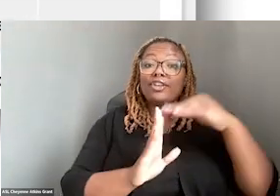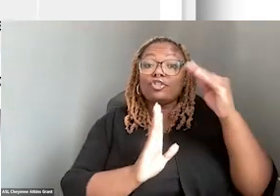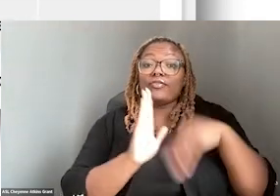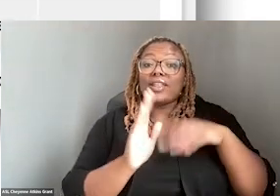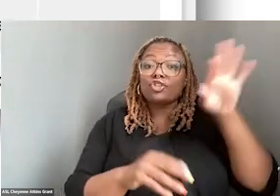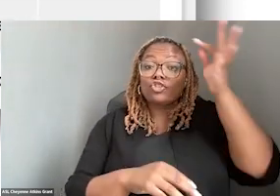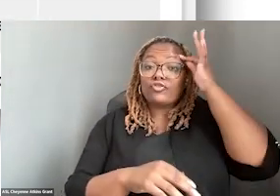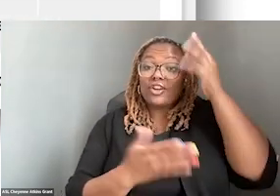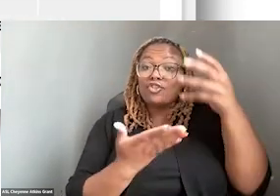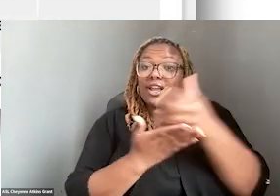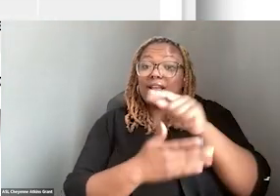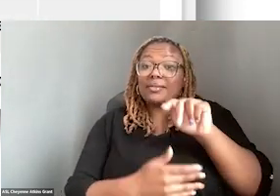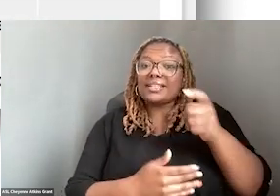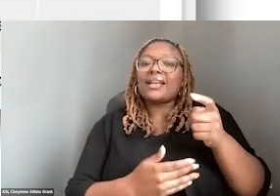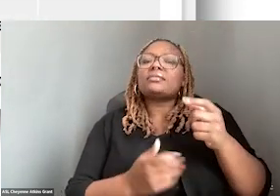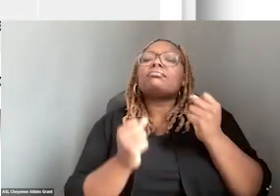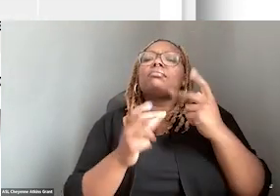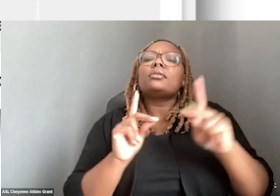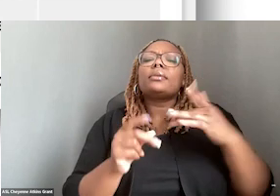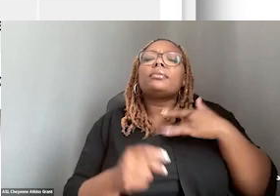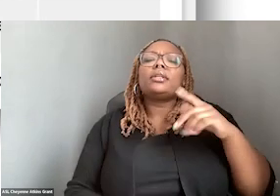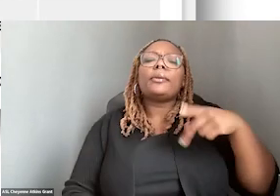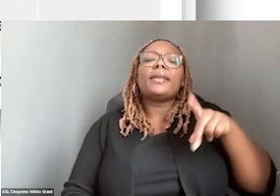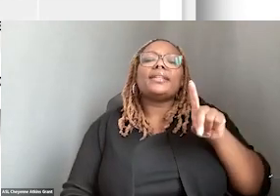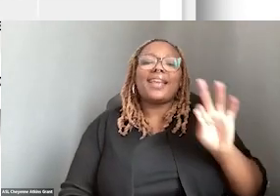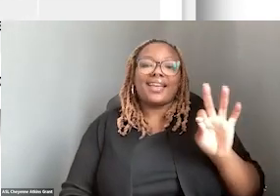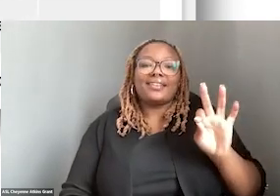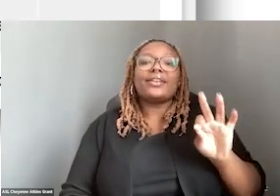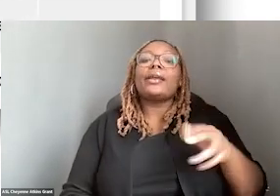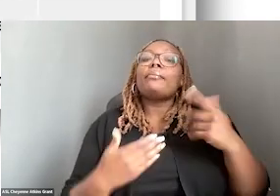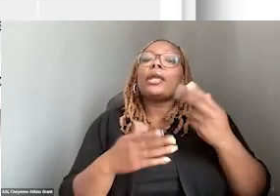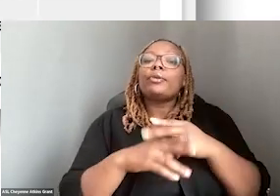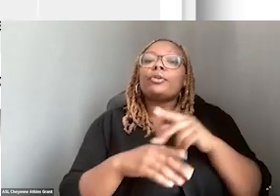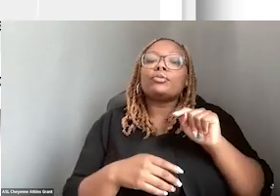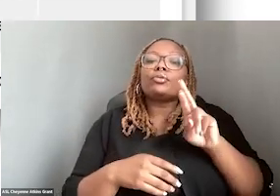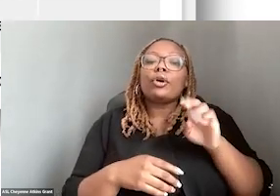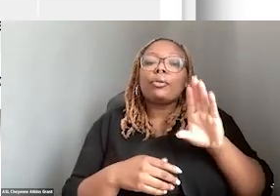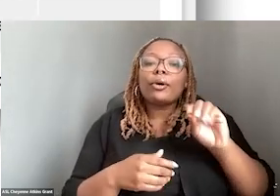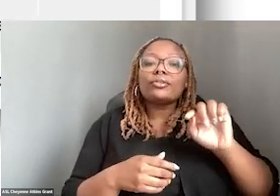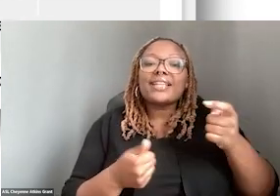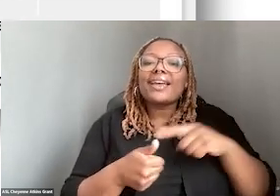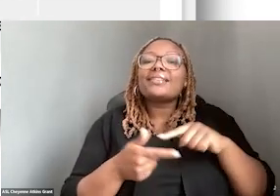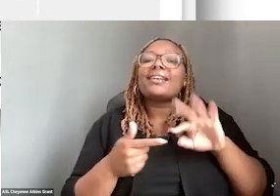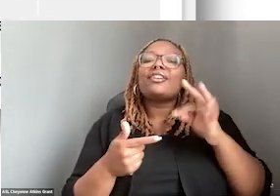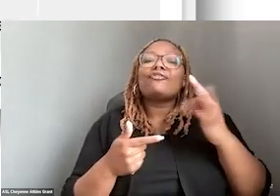Many people choose to use a handy program. It might be TurboTax or FreeTaxUSA or H&R Block.